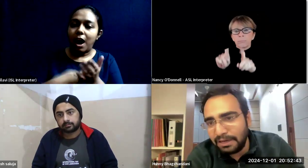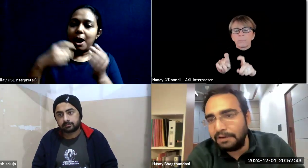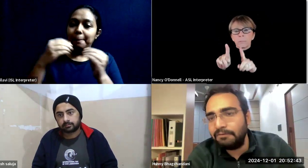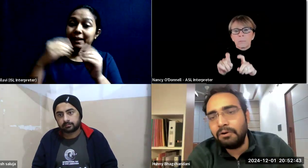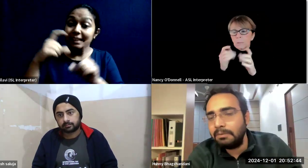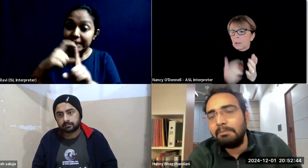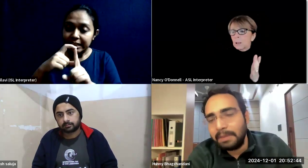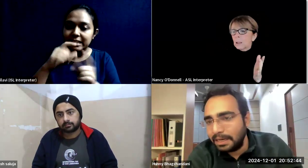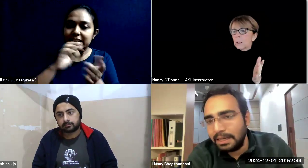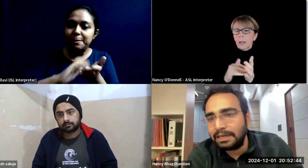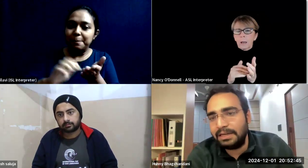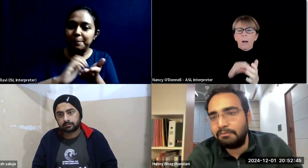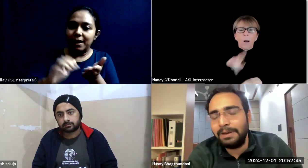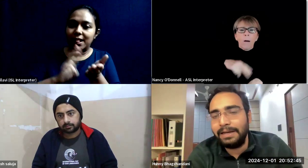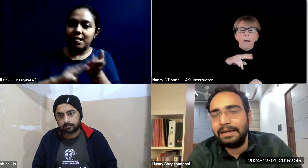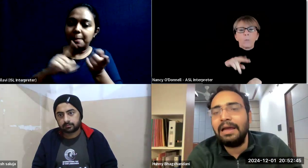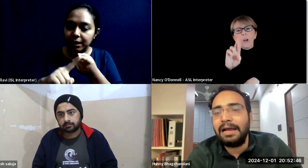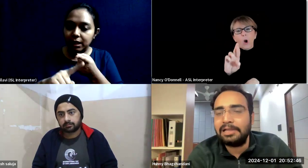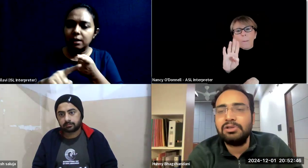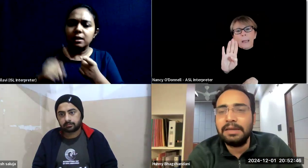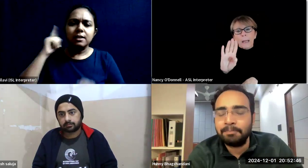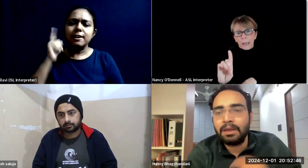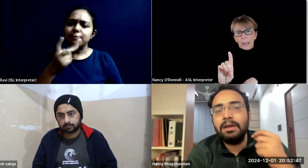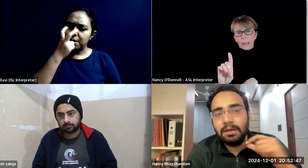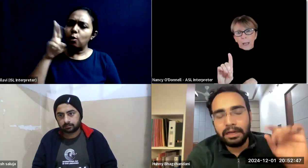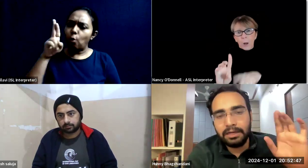Of course we will involve many deafblind and actually